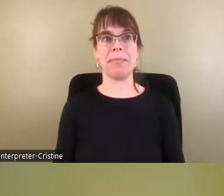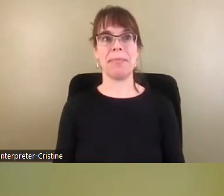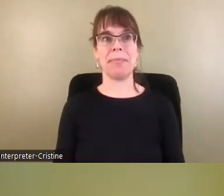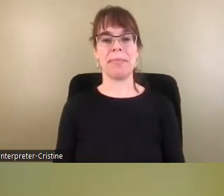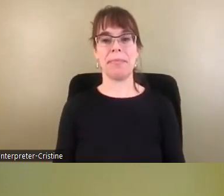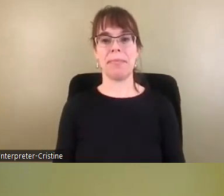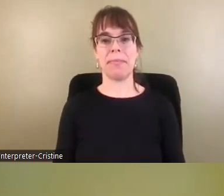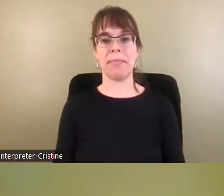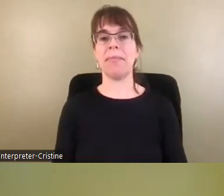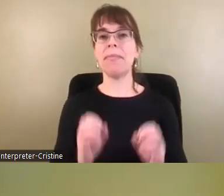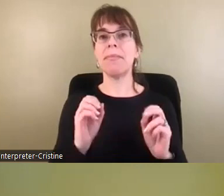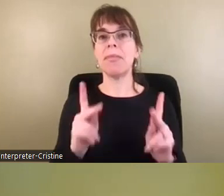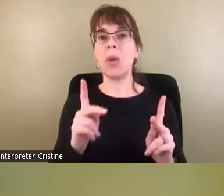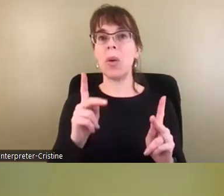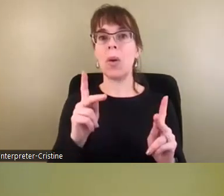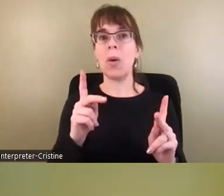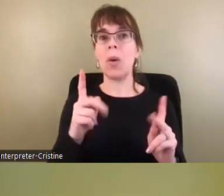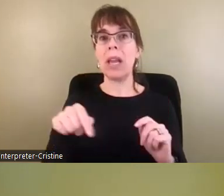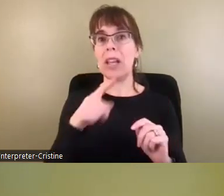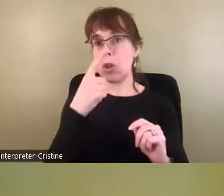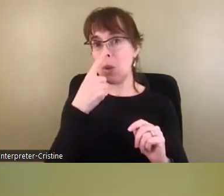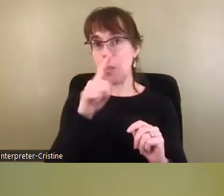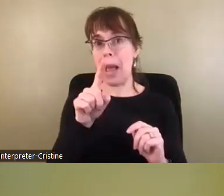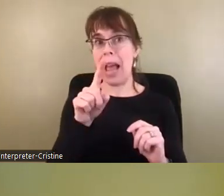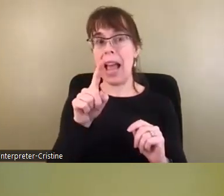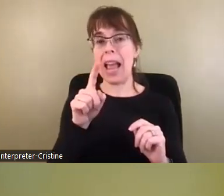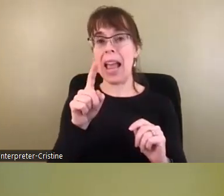Alright, if you all wouldn't mind, go ahead and